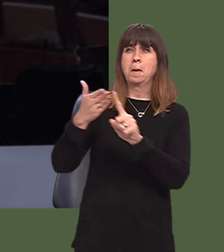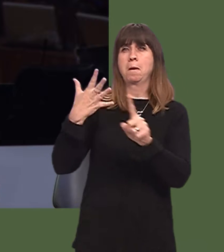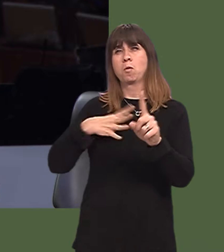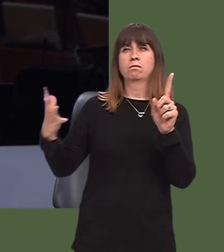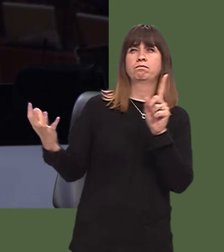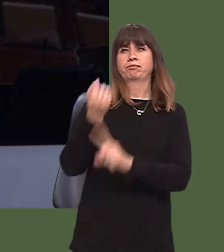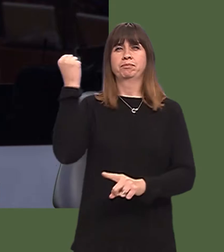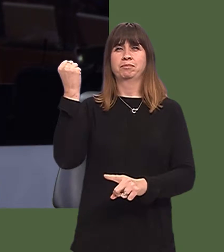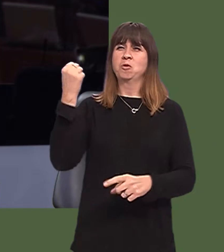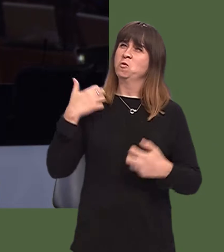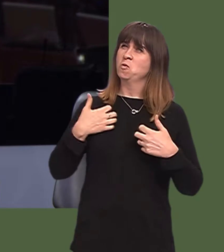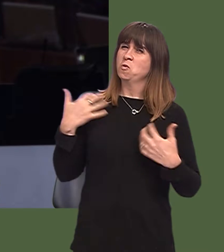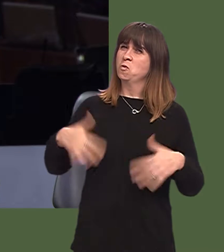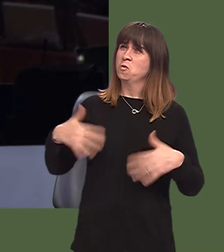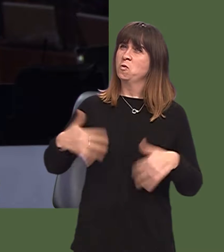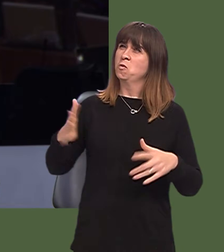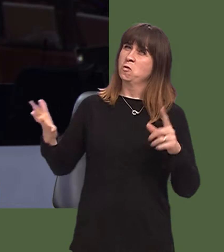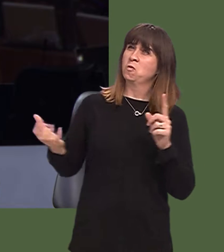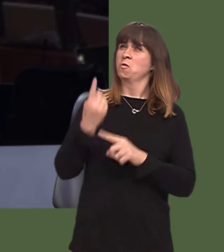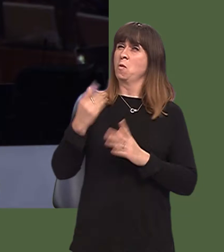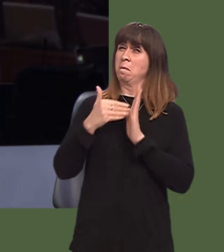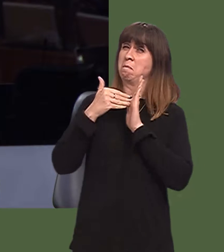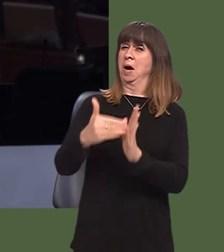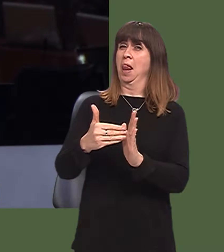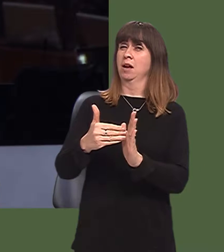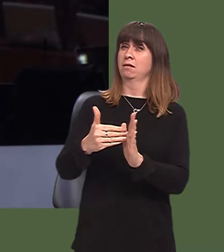of securing a million Welsh speakers by halfway through the century.